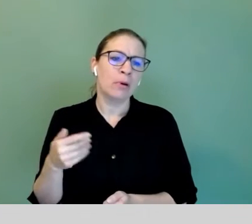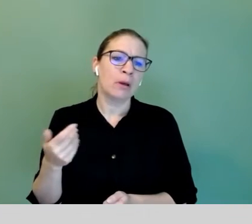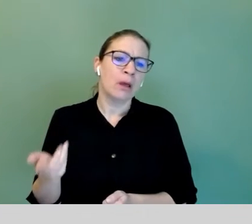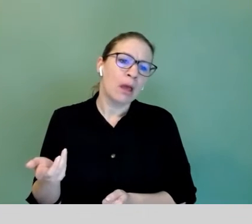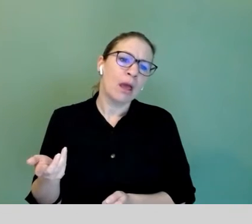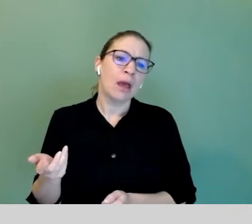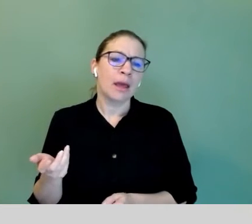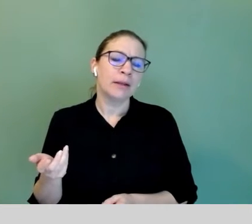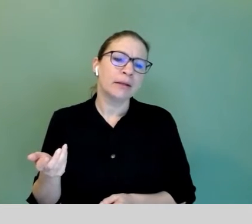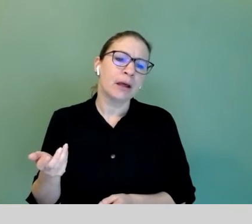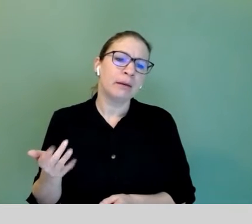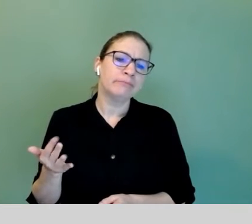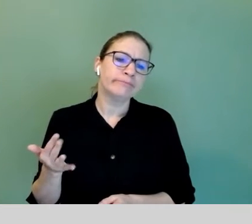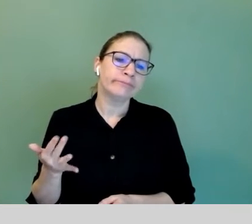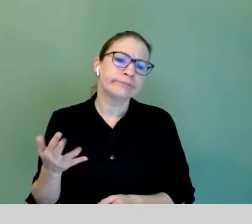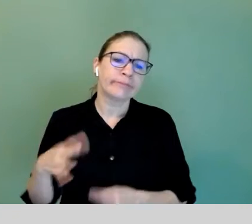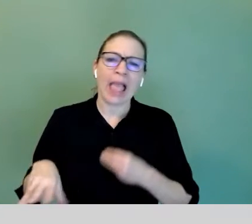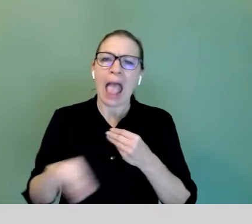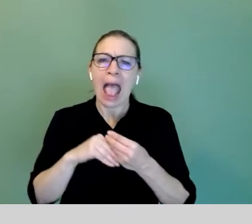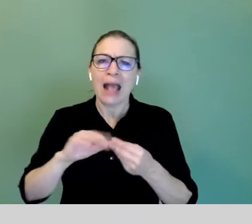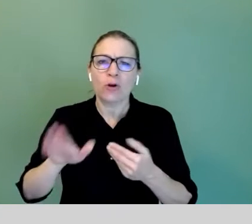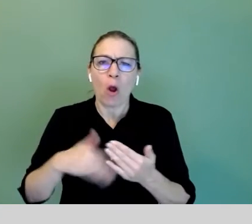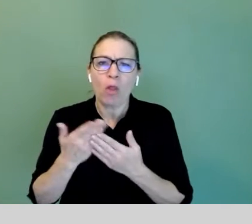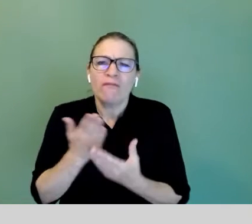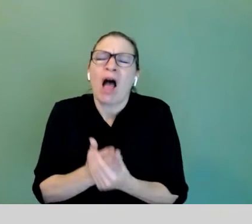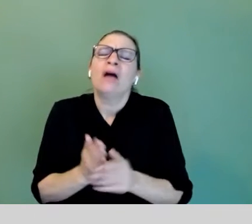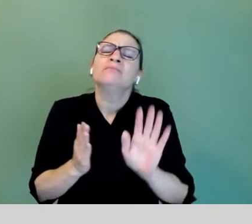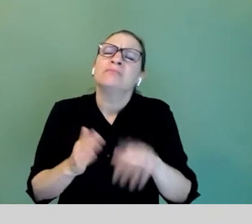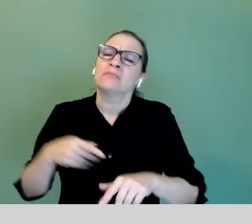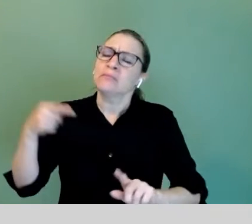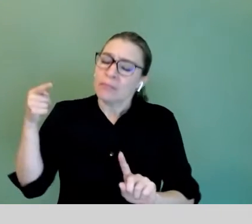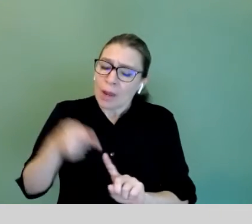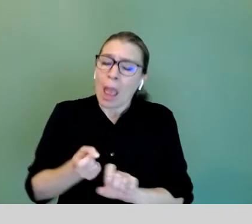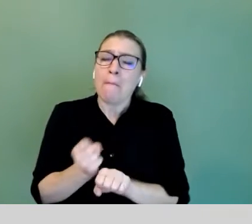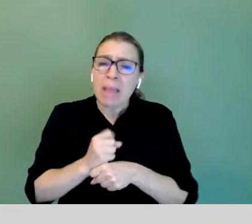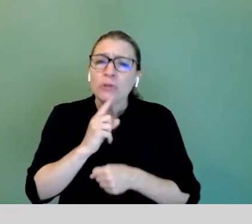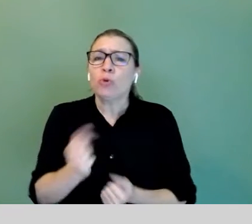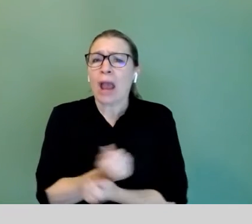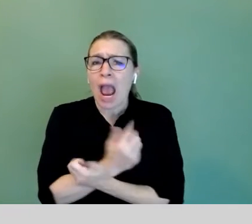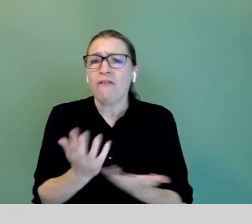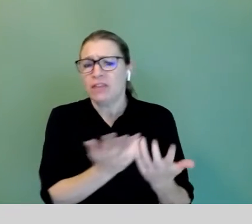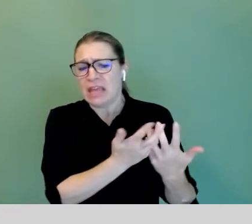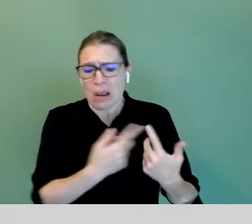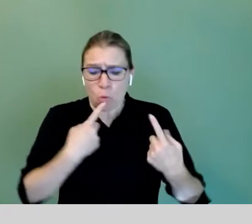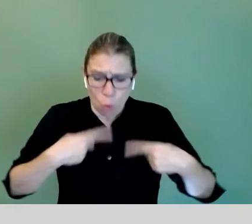and add all the files. So just to make sure that everything